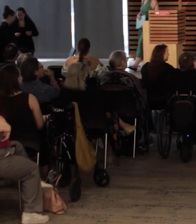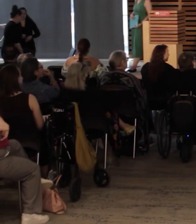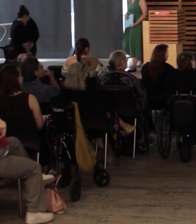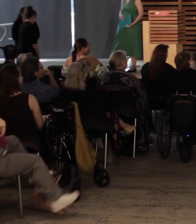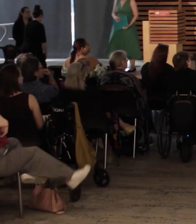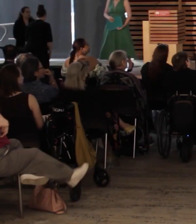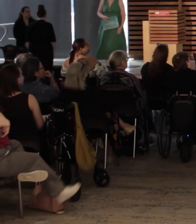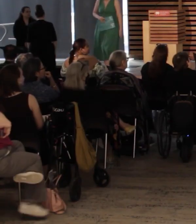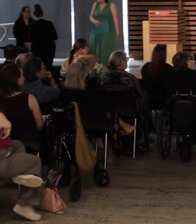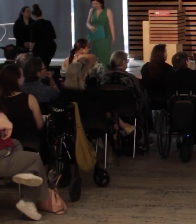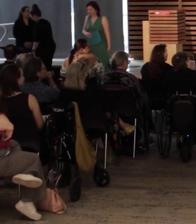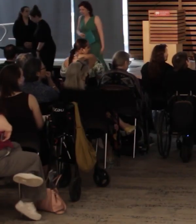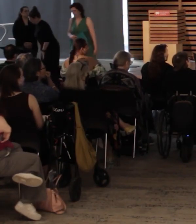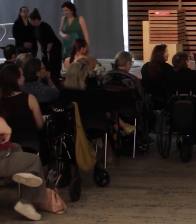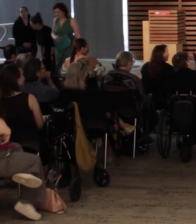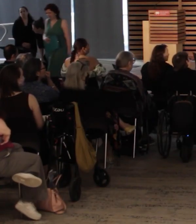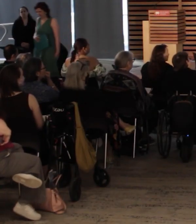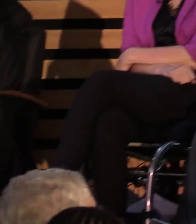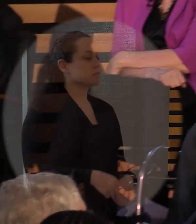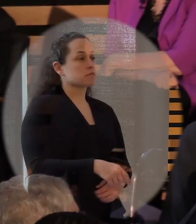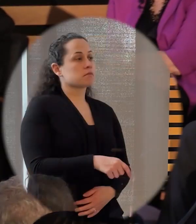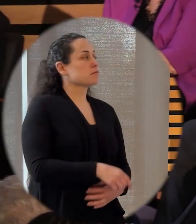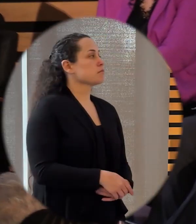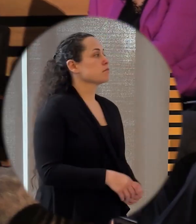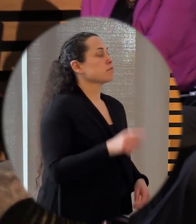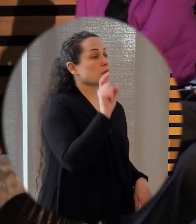So, you need to realize that when we do Courage Incorporated, and we've done that now for five